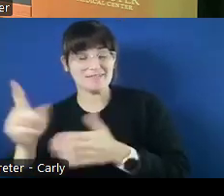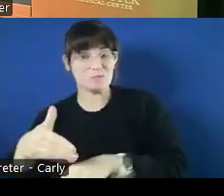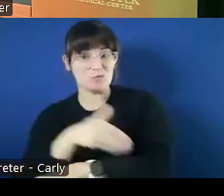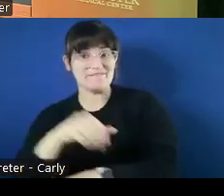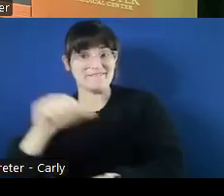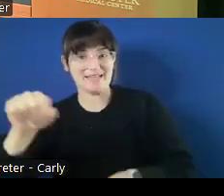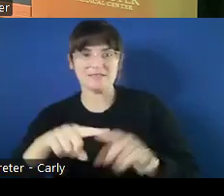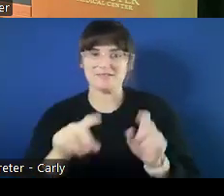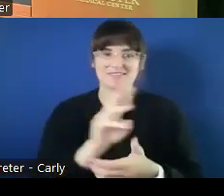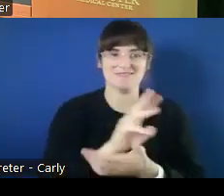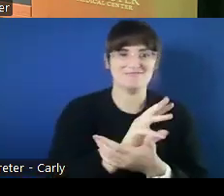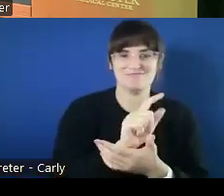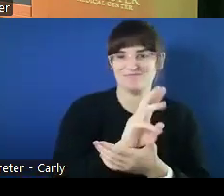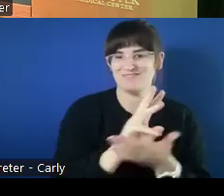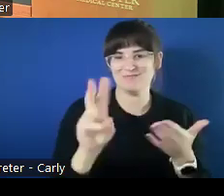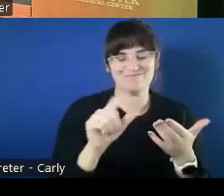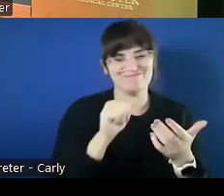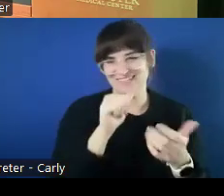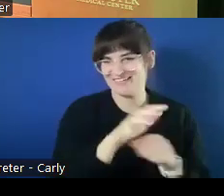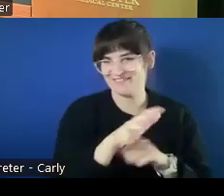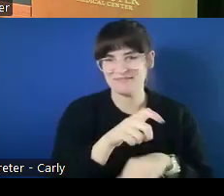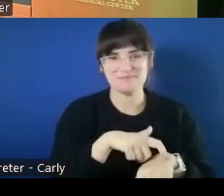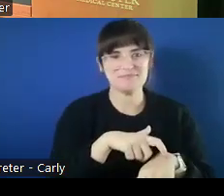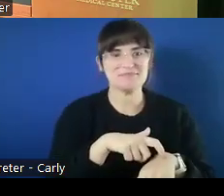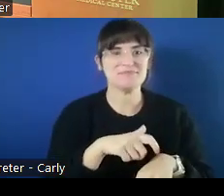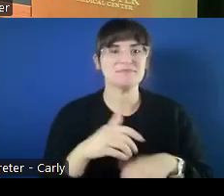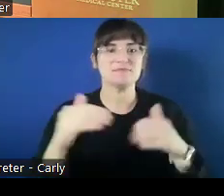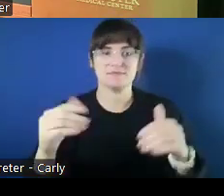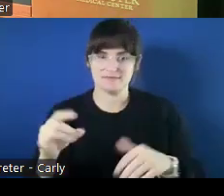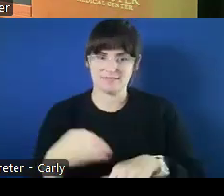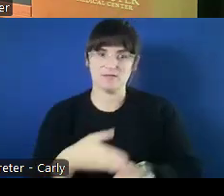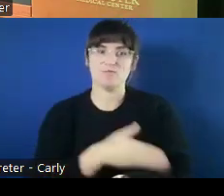also improve depressive symptoms at different time points and anxiety uh as well as physical